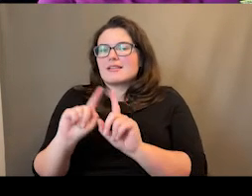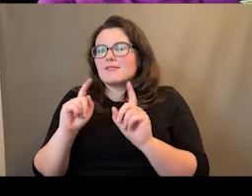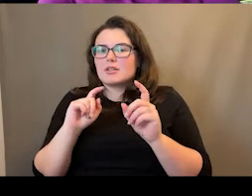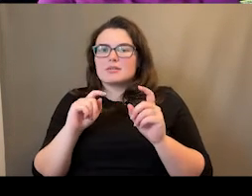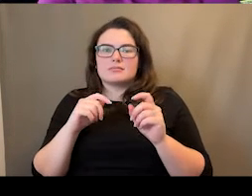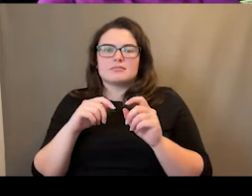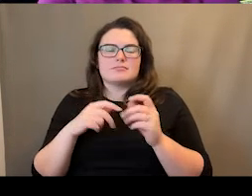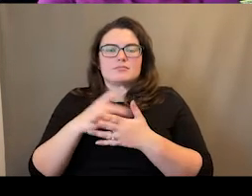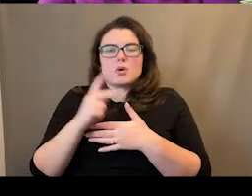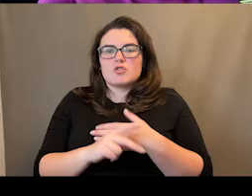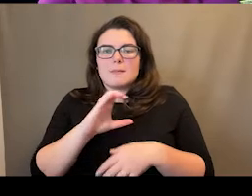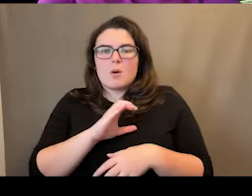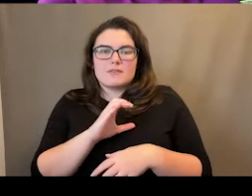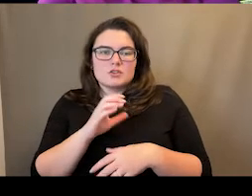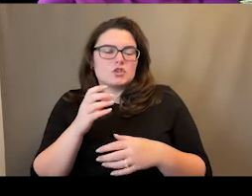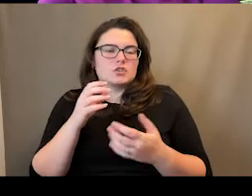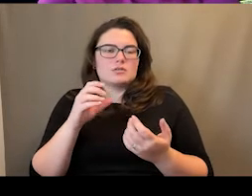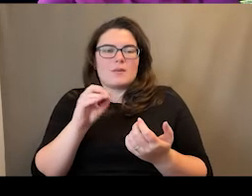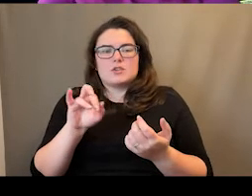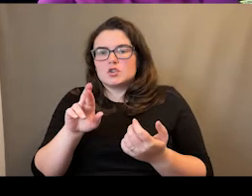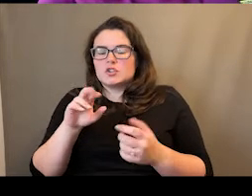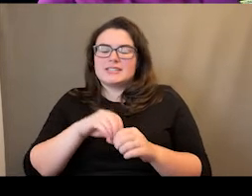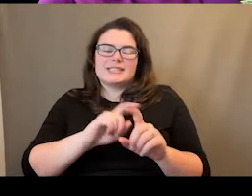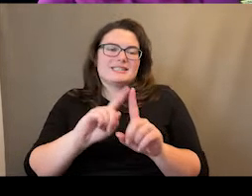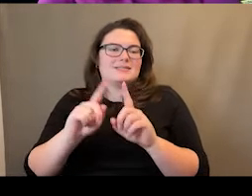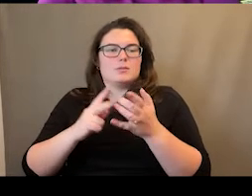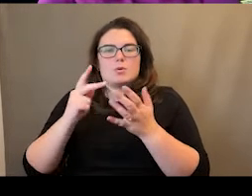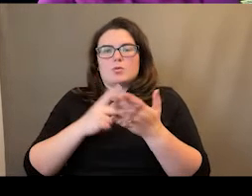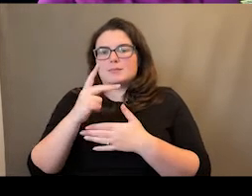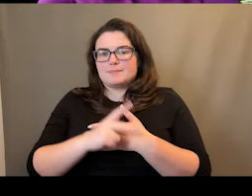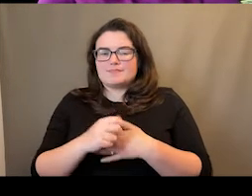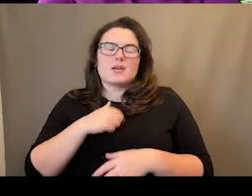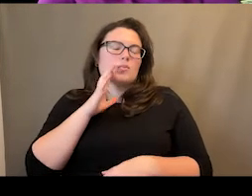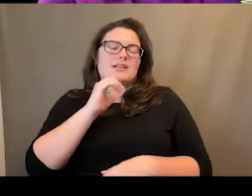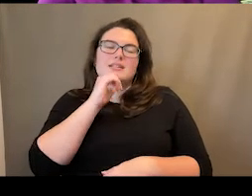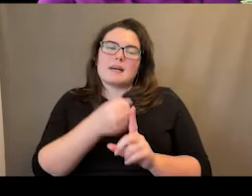in different programs across the foundation. I'm not going to talk about all of the programs,